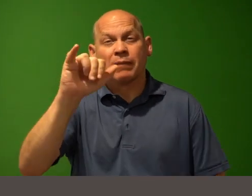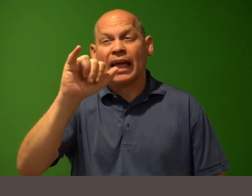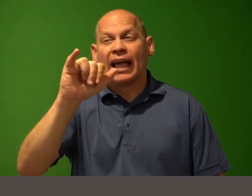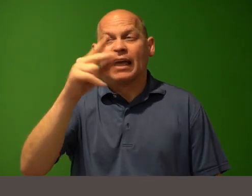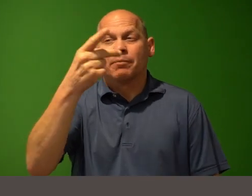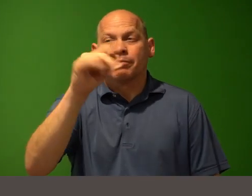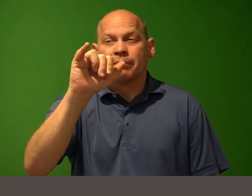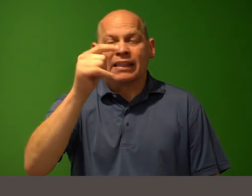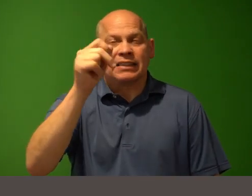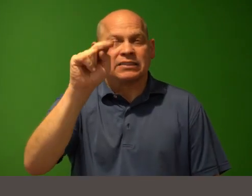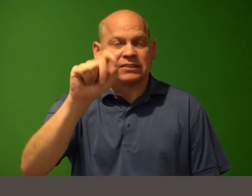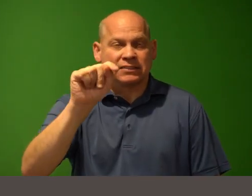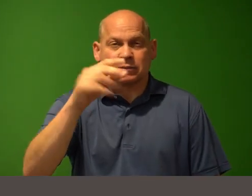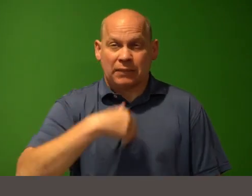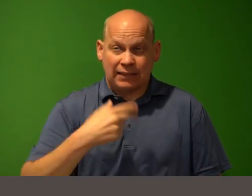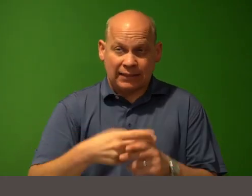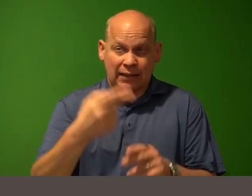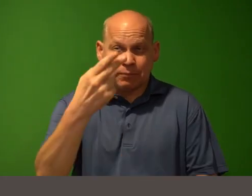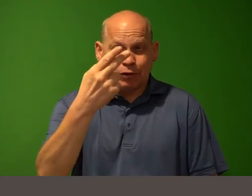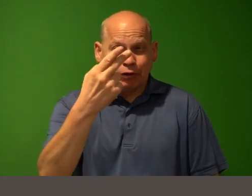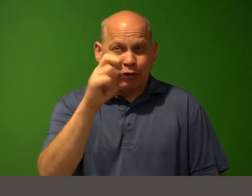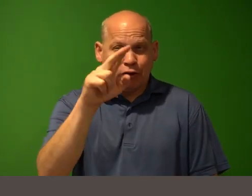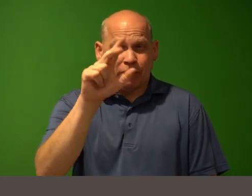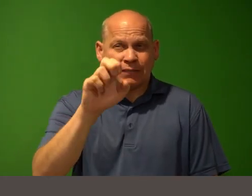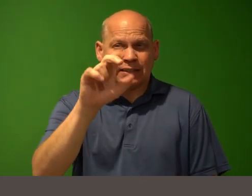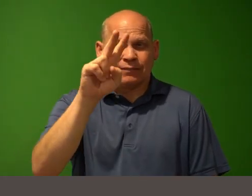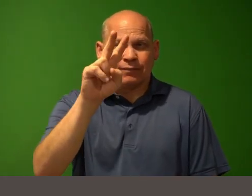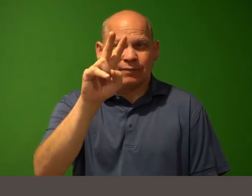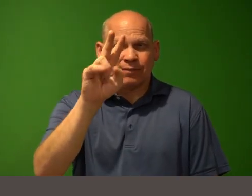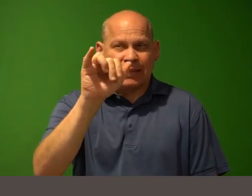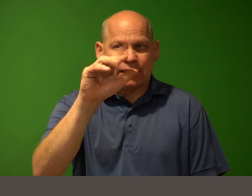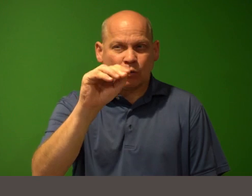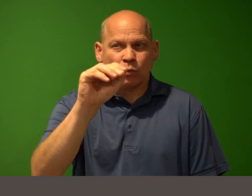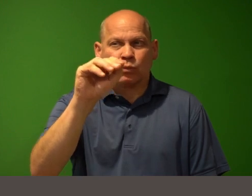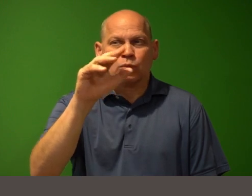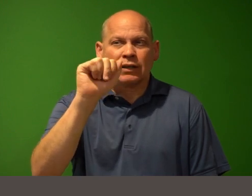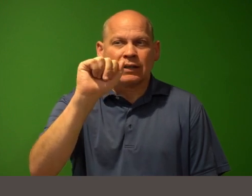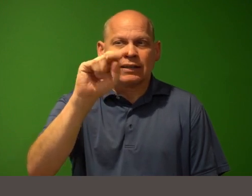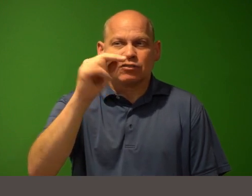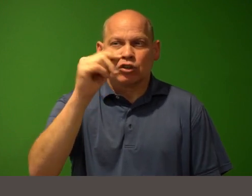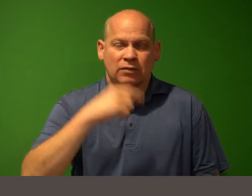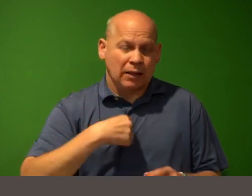My name is Herve Viho Aniglo and I am a member of the National Society of Black Engineers,